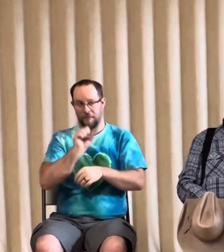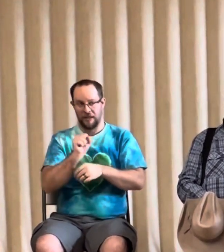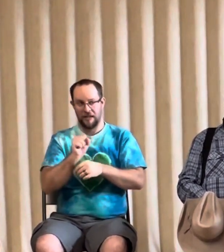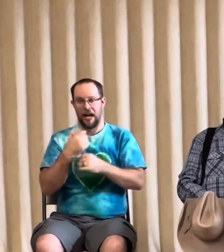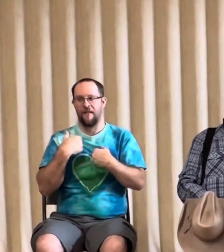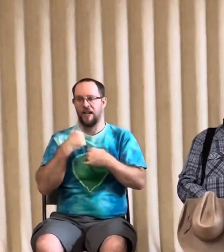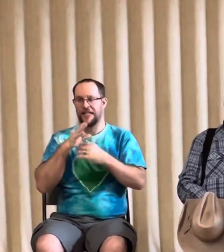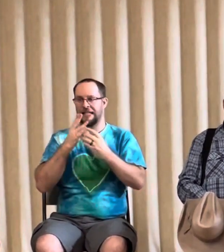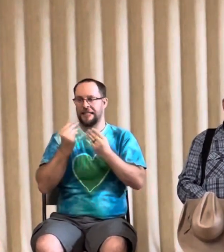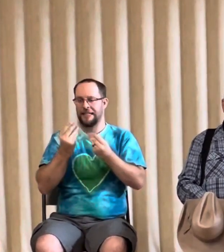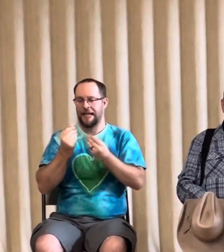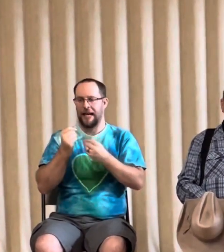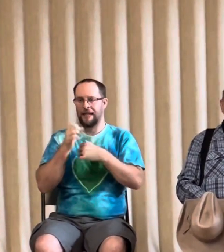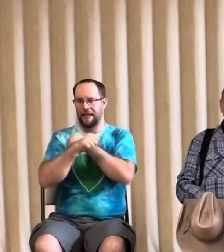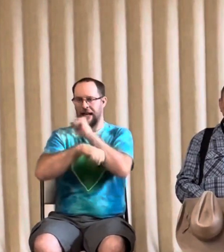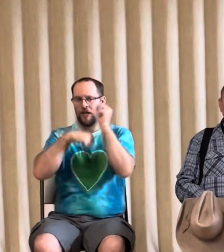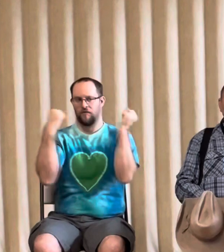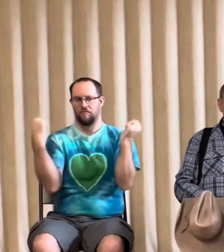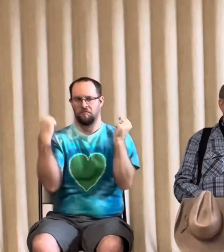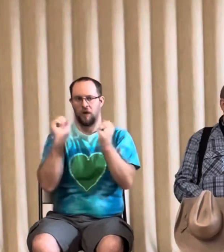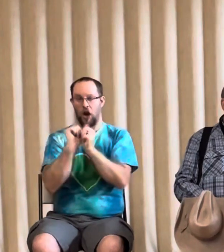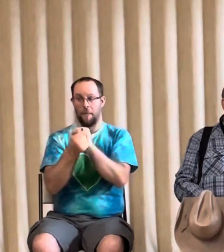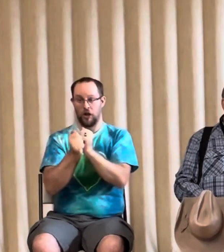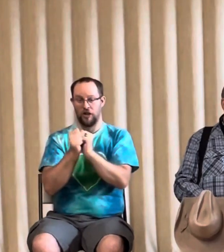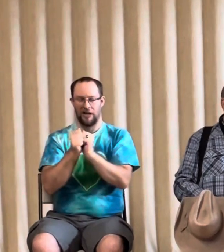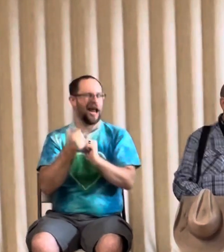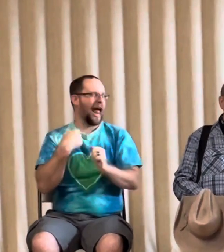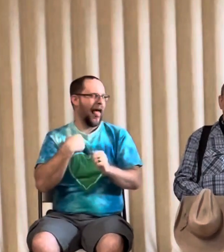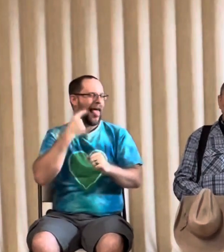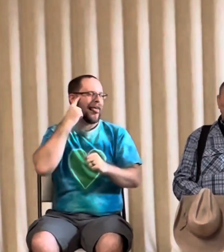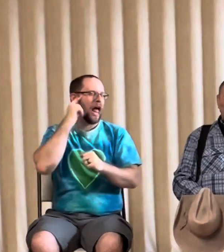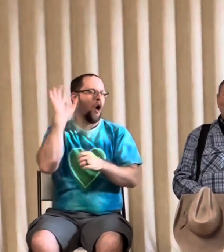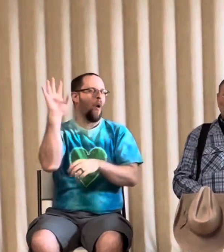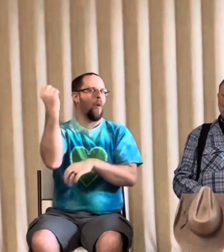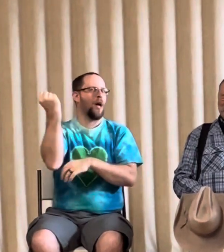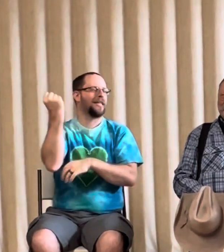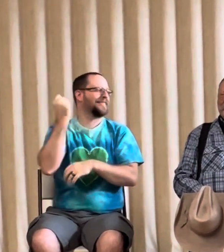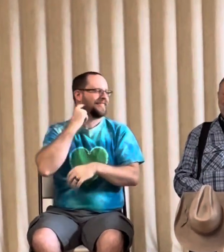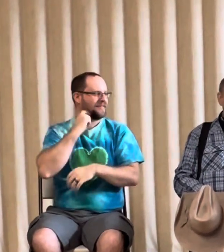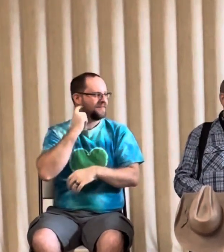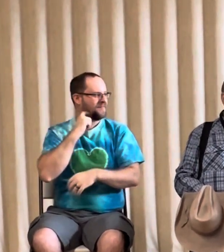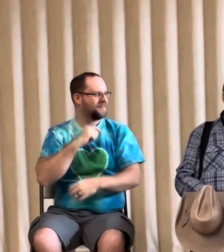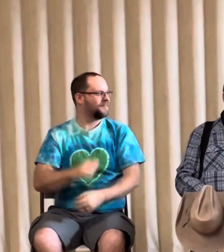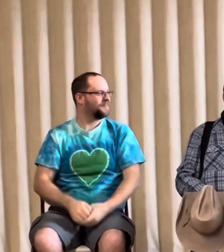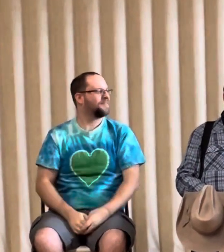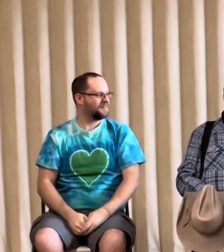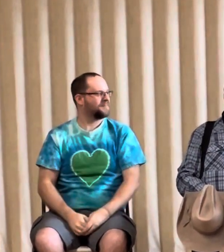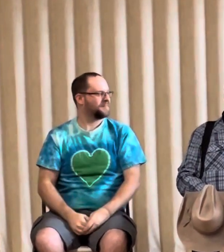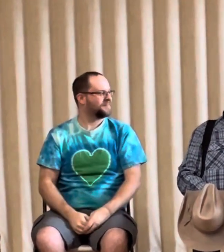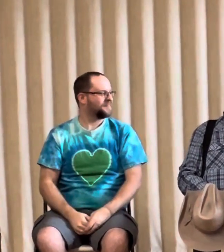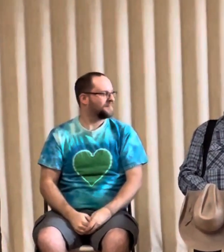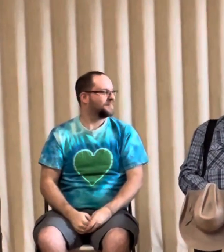castle competition. (I think I won.)" That's some great infrastructure right there.